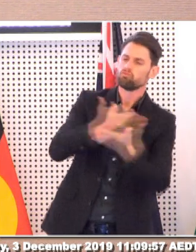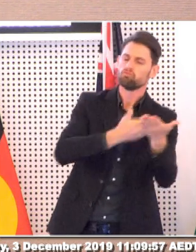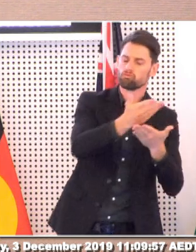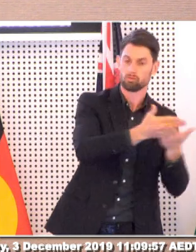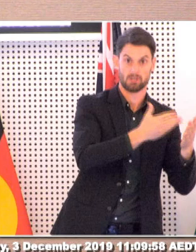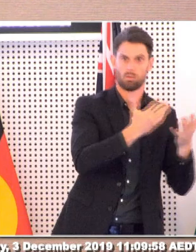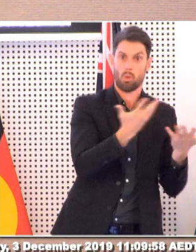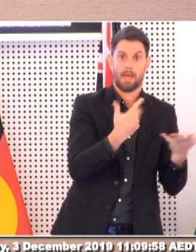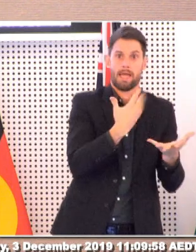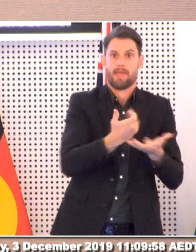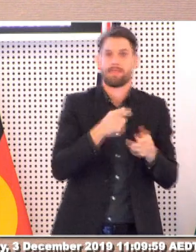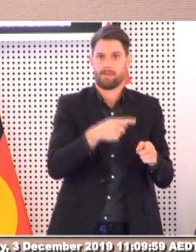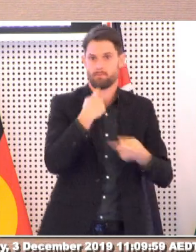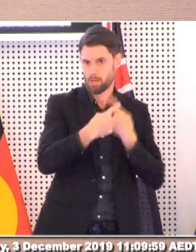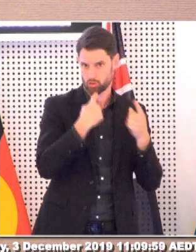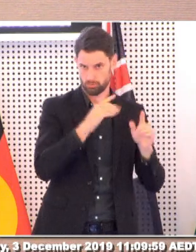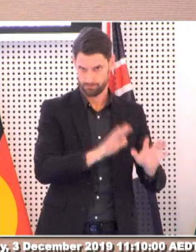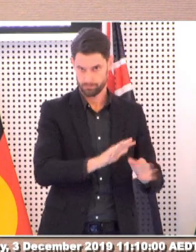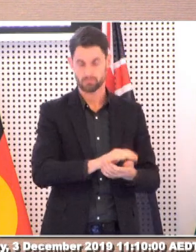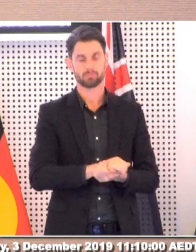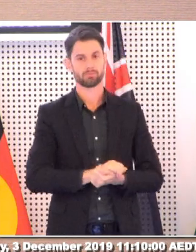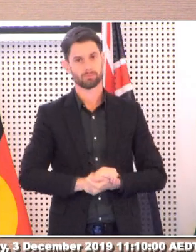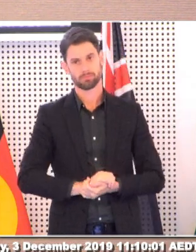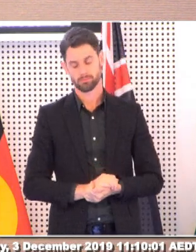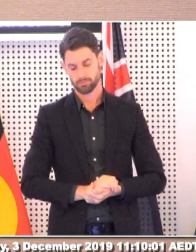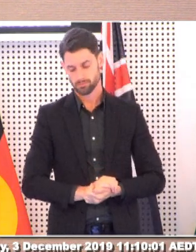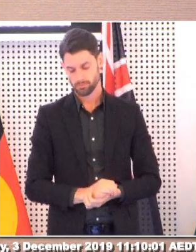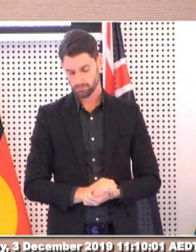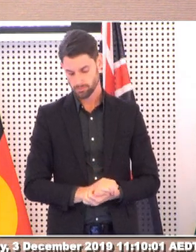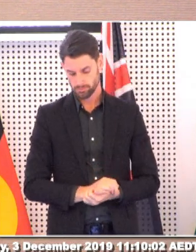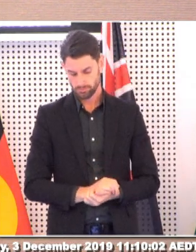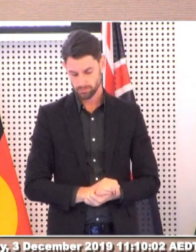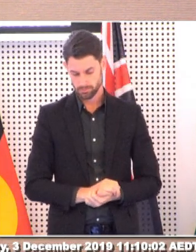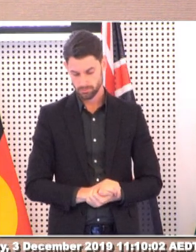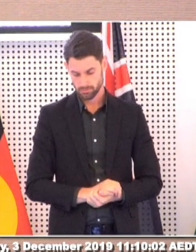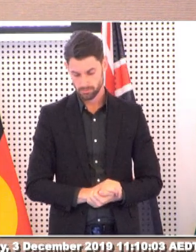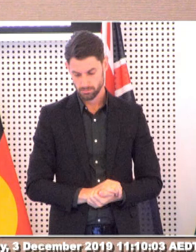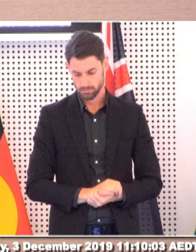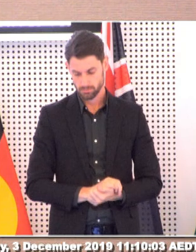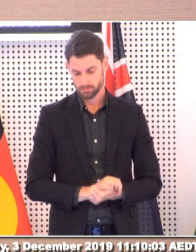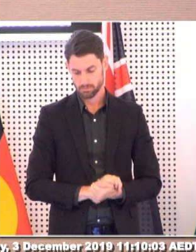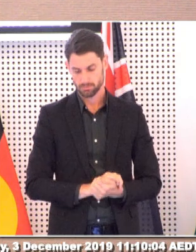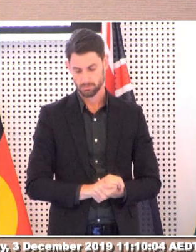So what some of my research has shown is, you know, when I ask people about